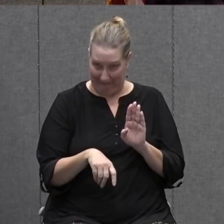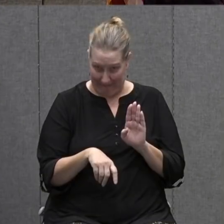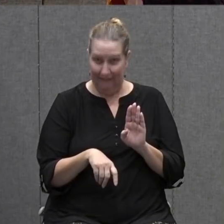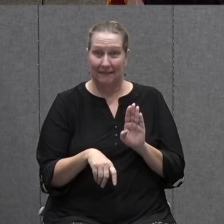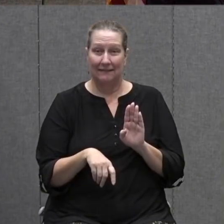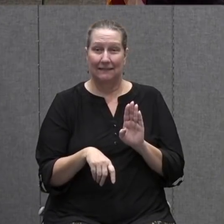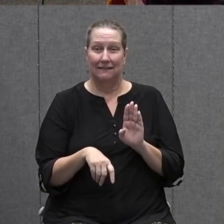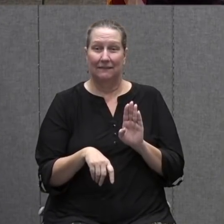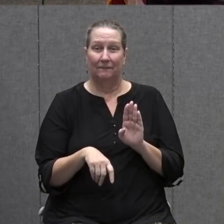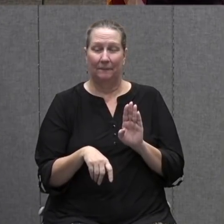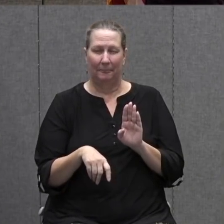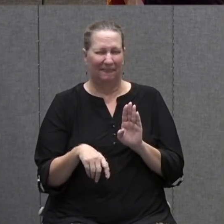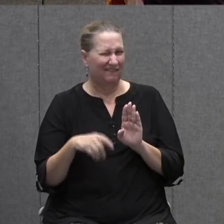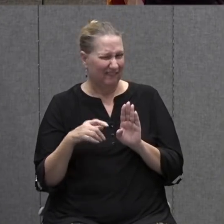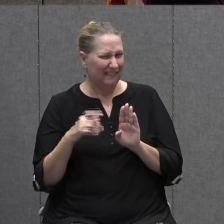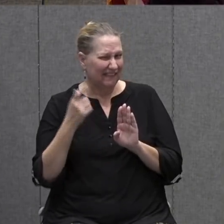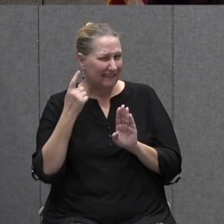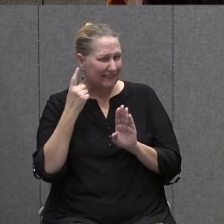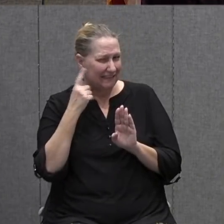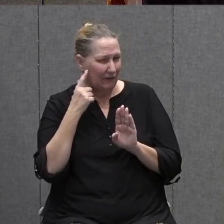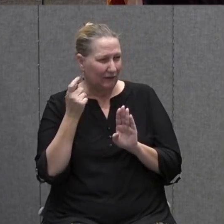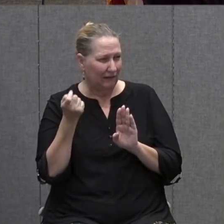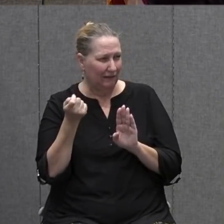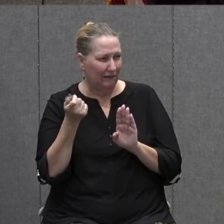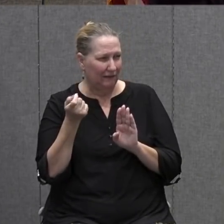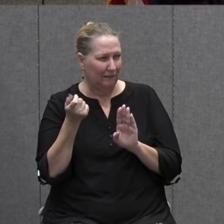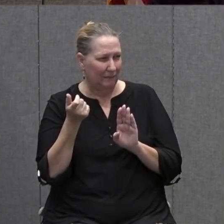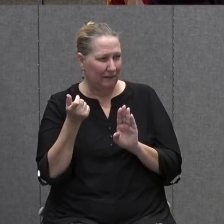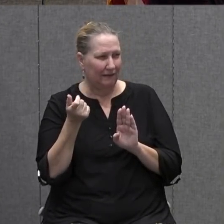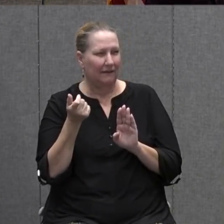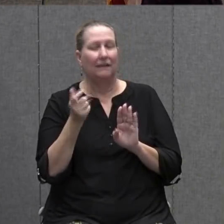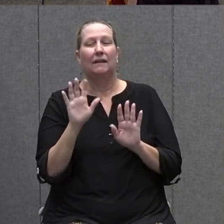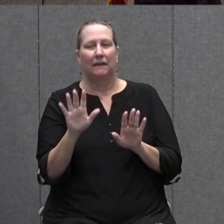And then I didn't write down the C so I'm gonna skip C